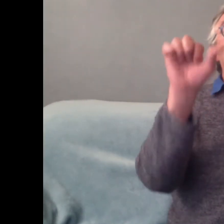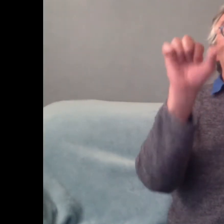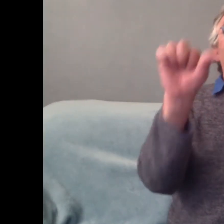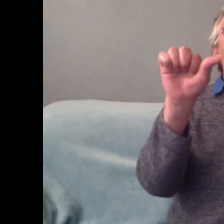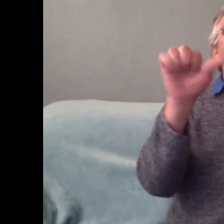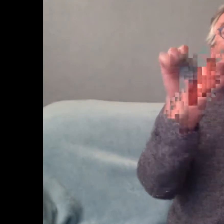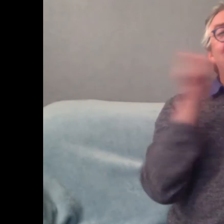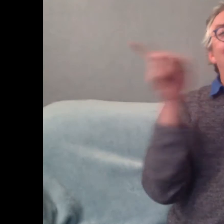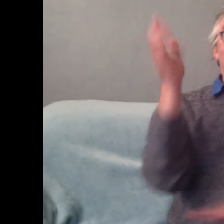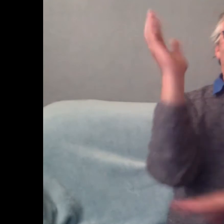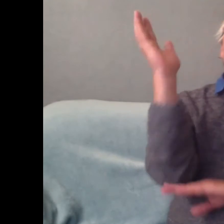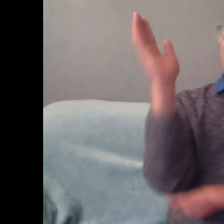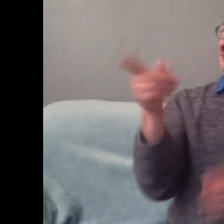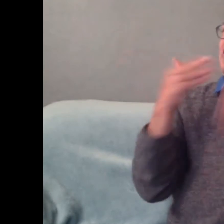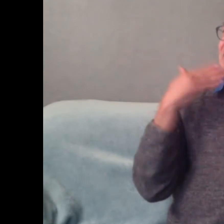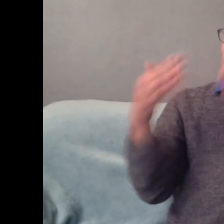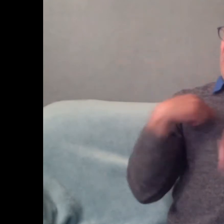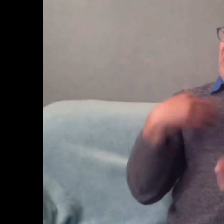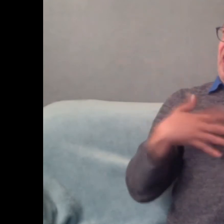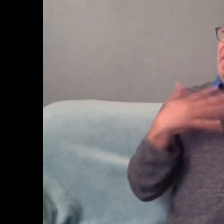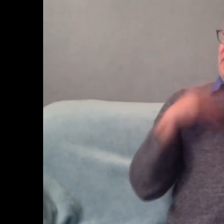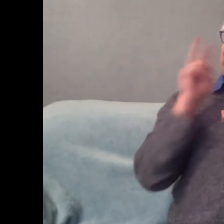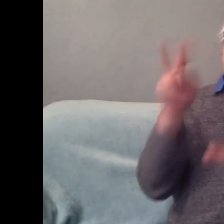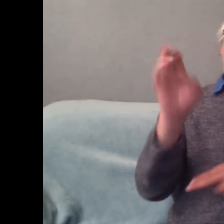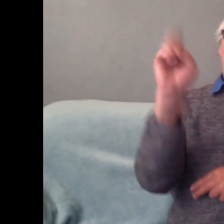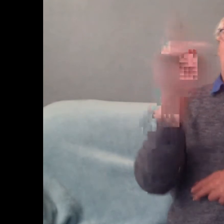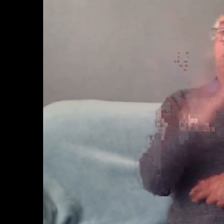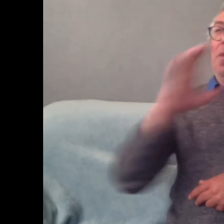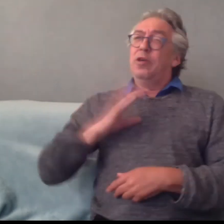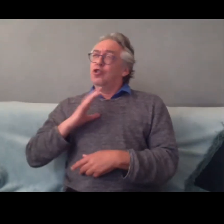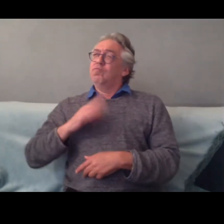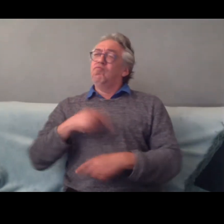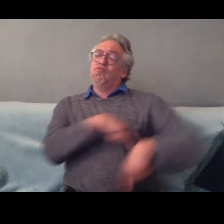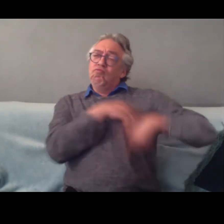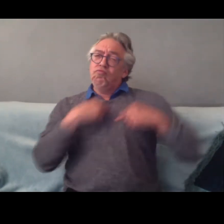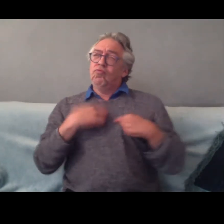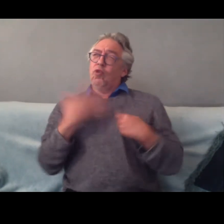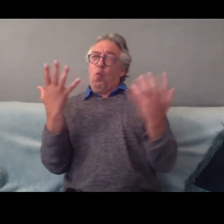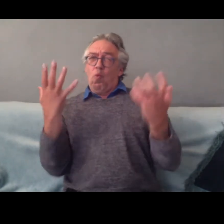to supporting youth with disabilities in the future.